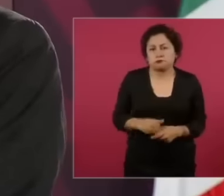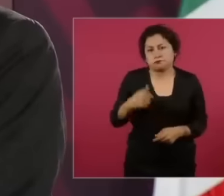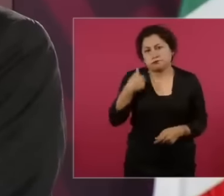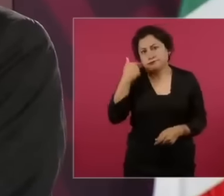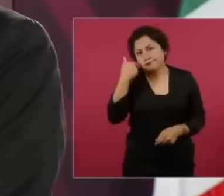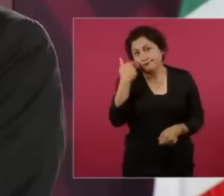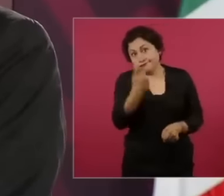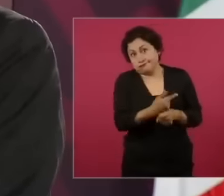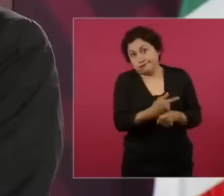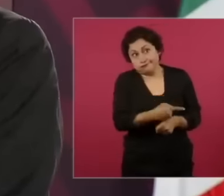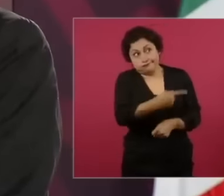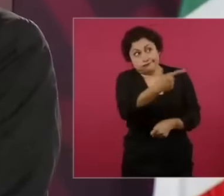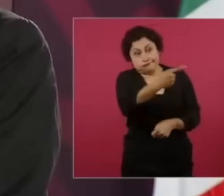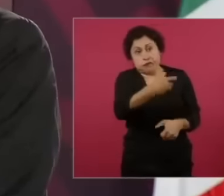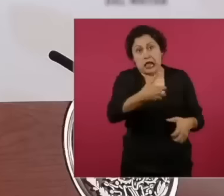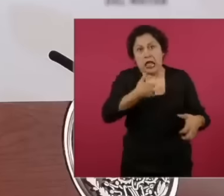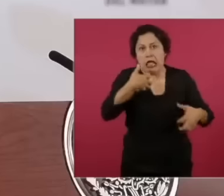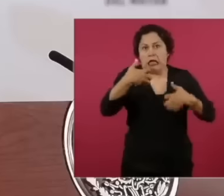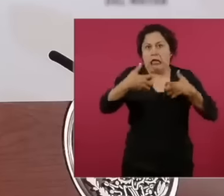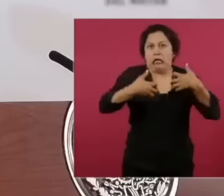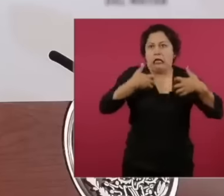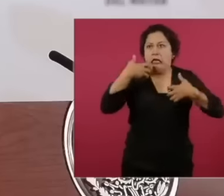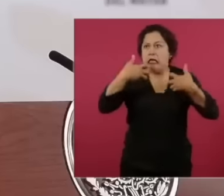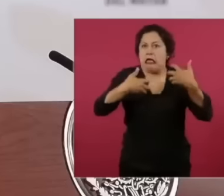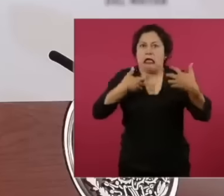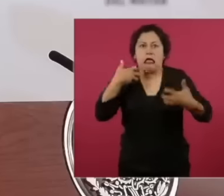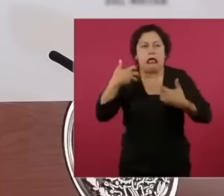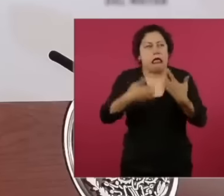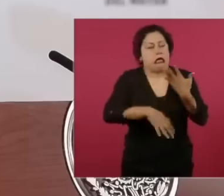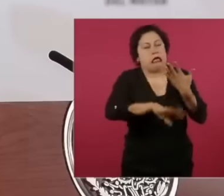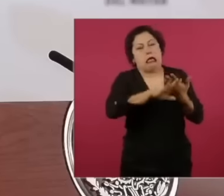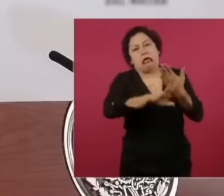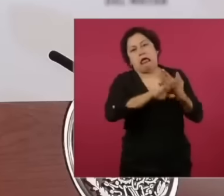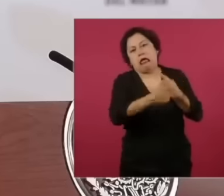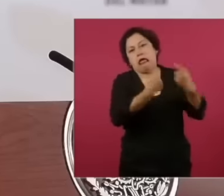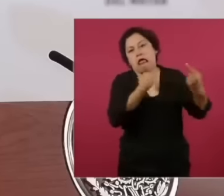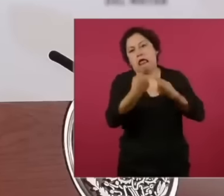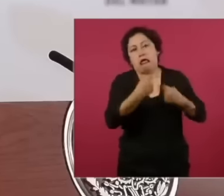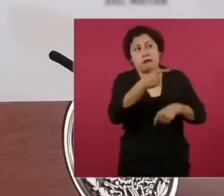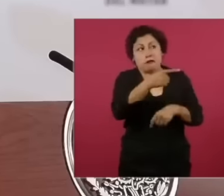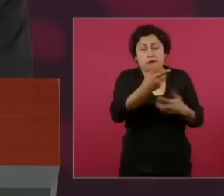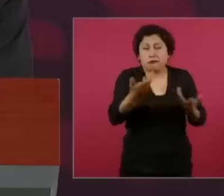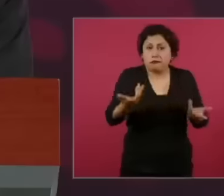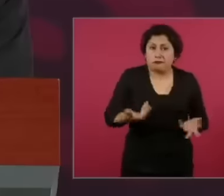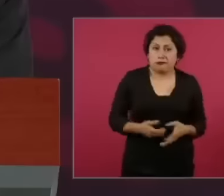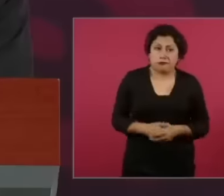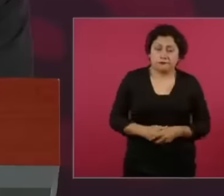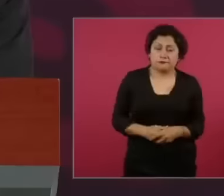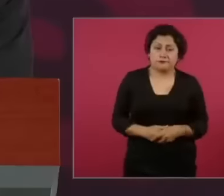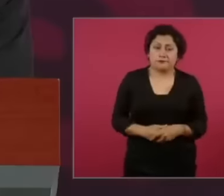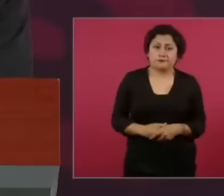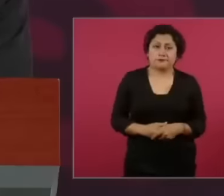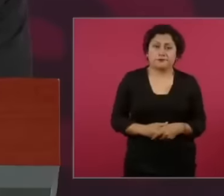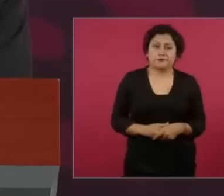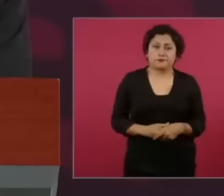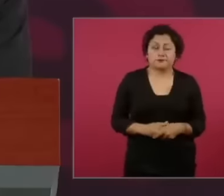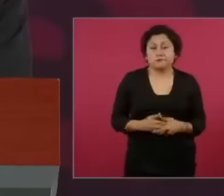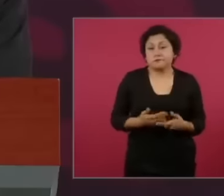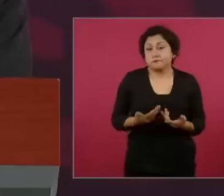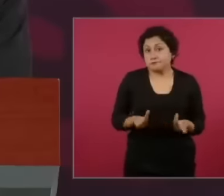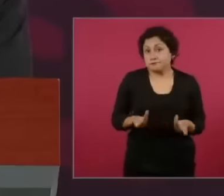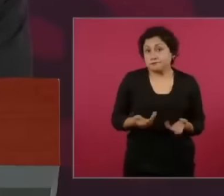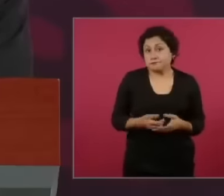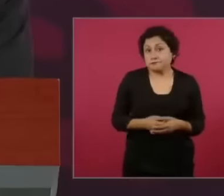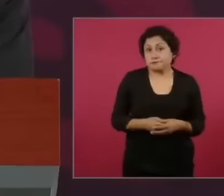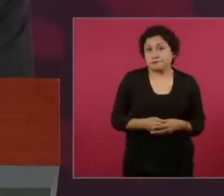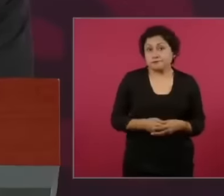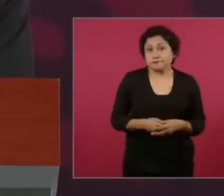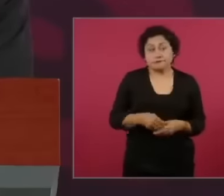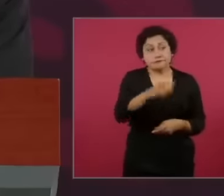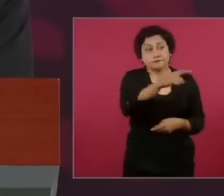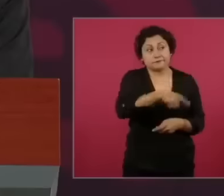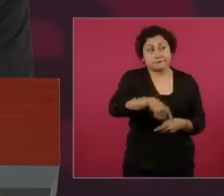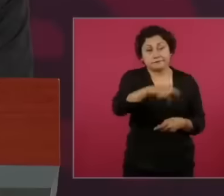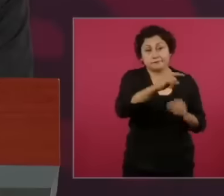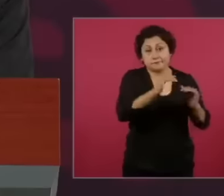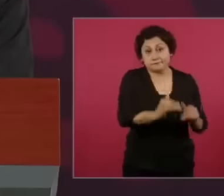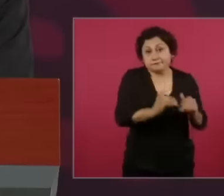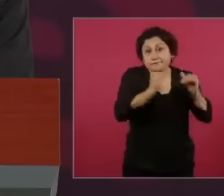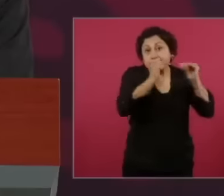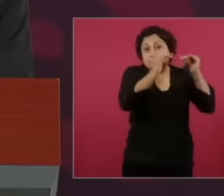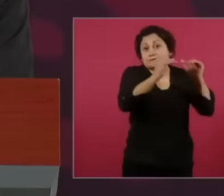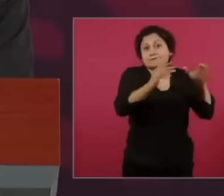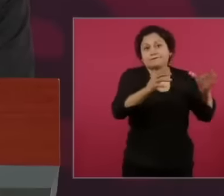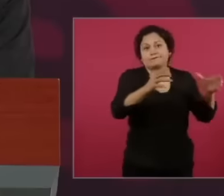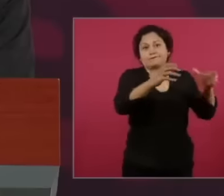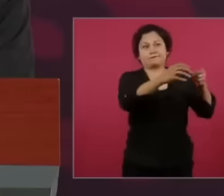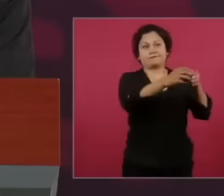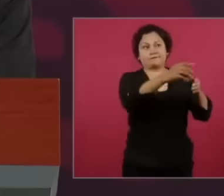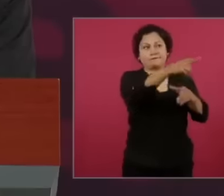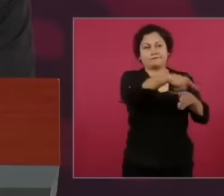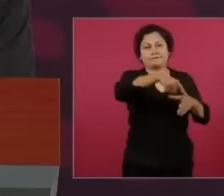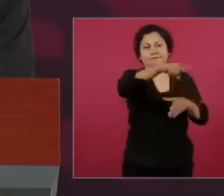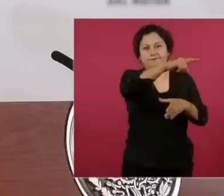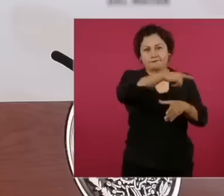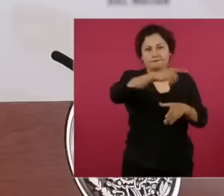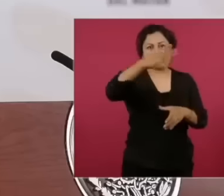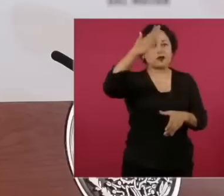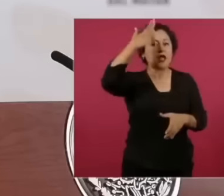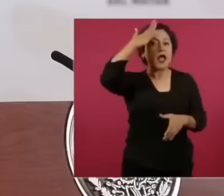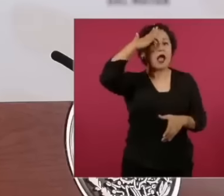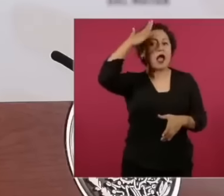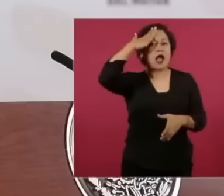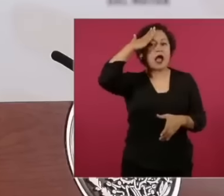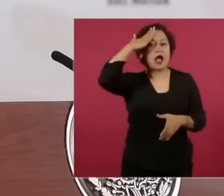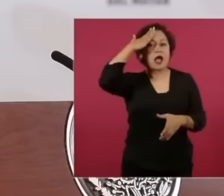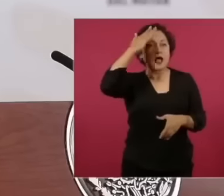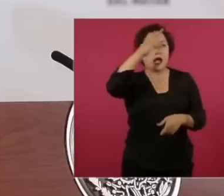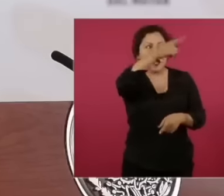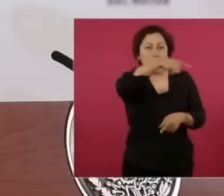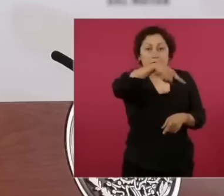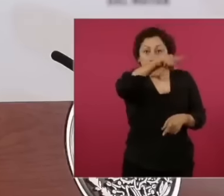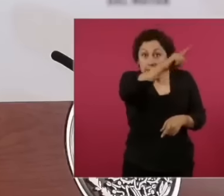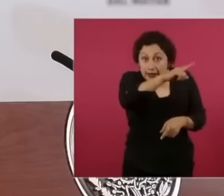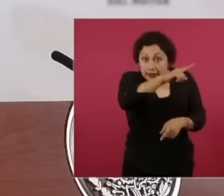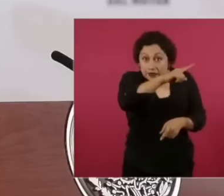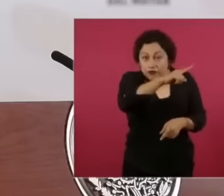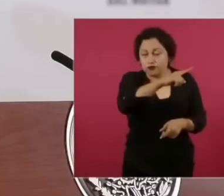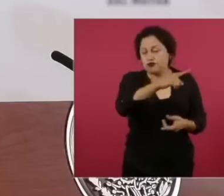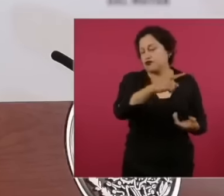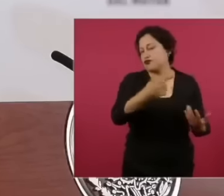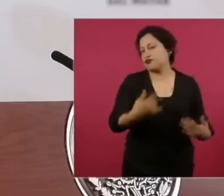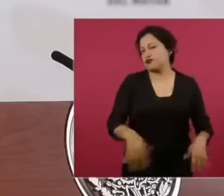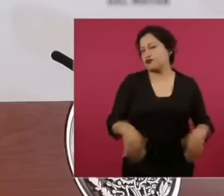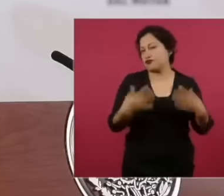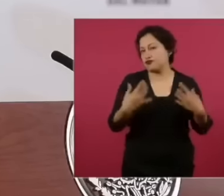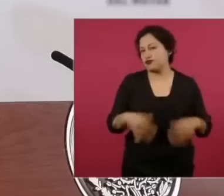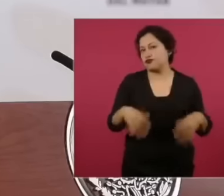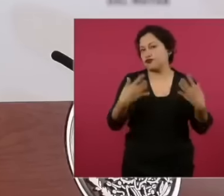and they are the bosses The older Falcons are very ungrateful because they leave him alone